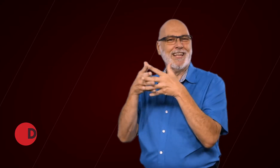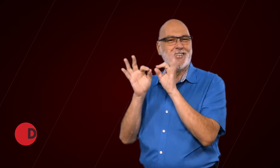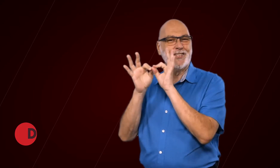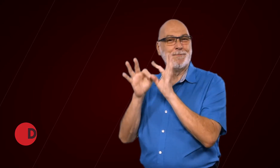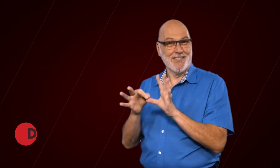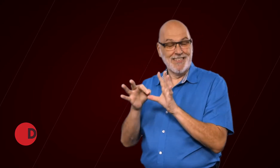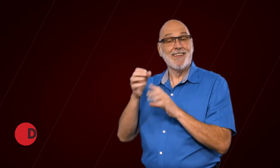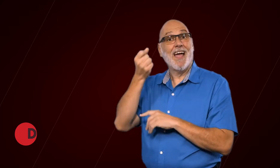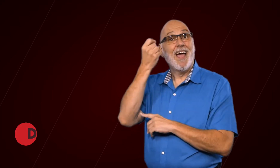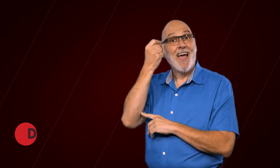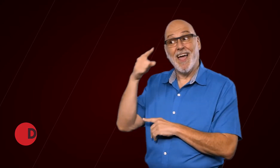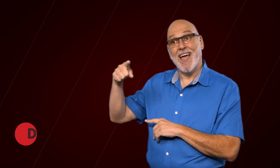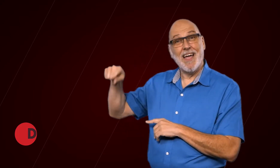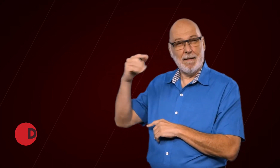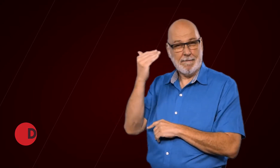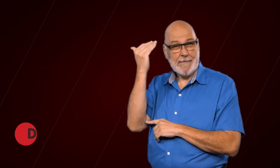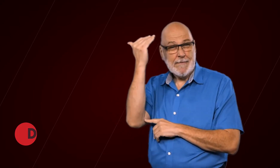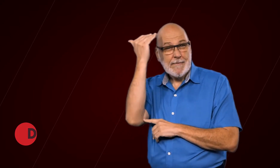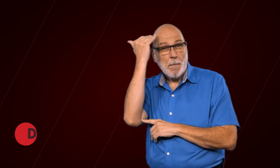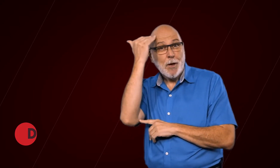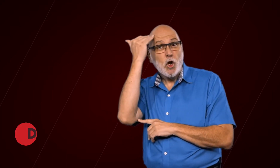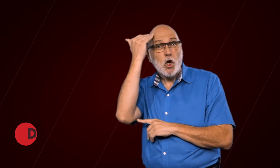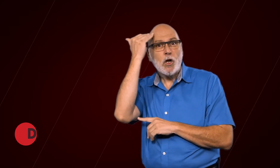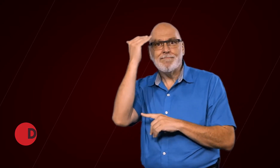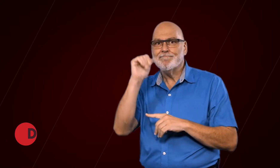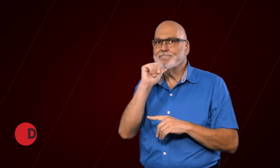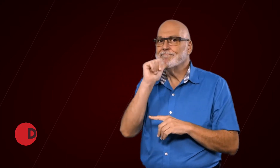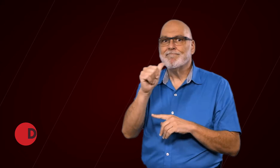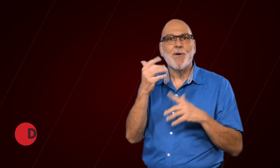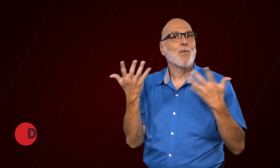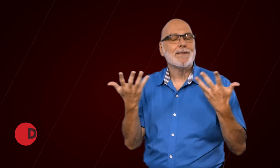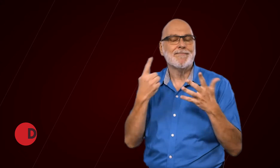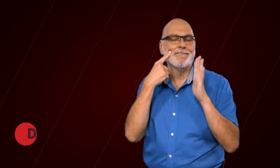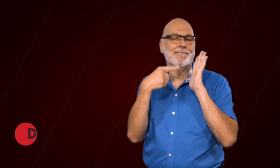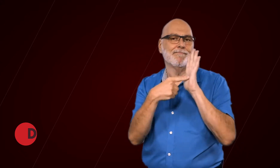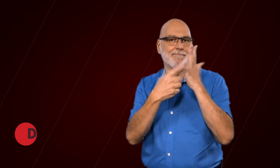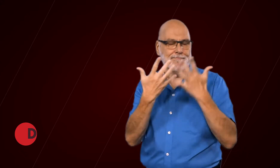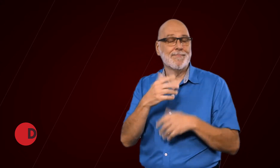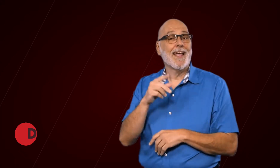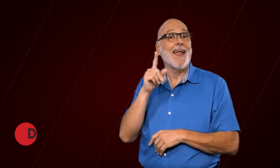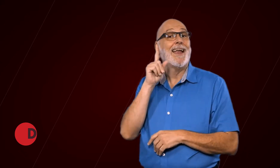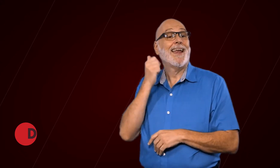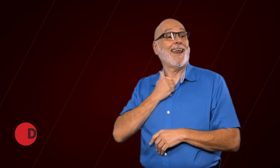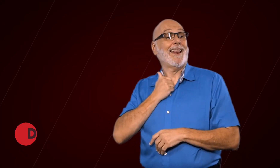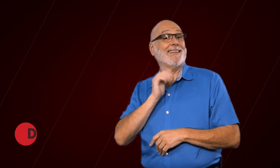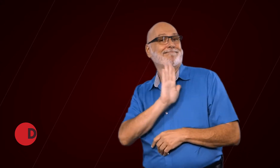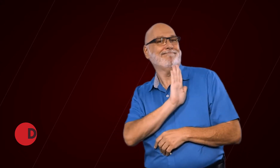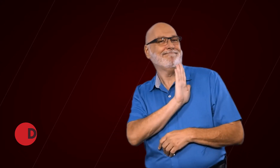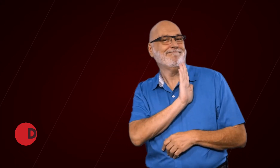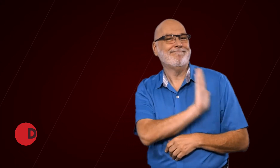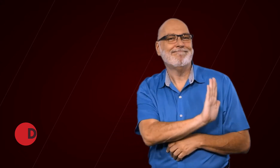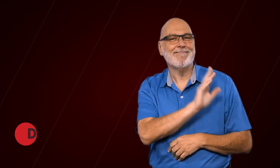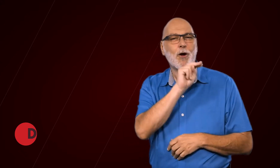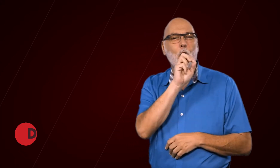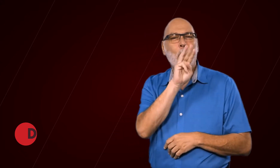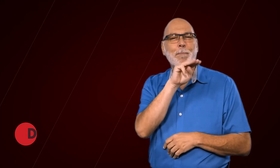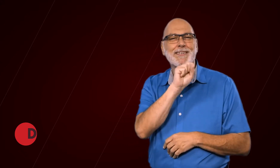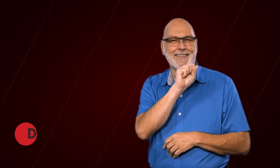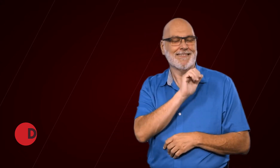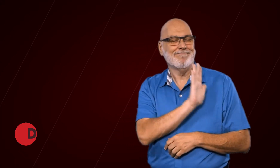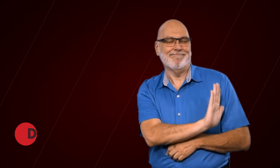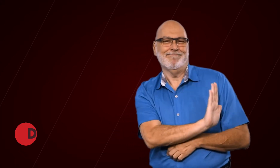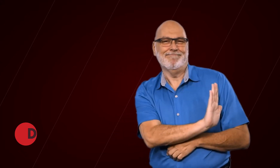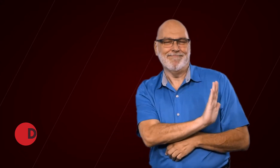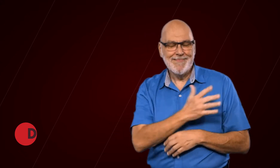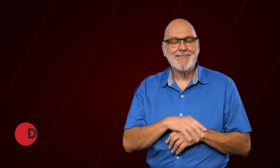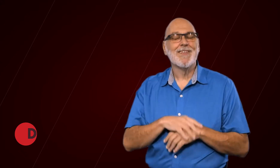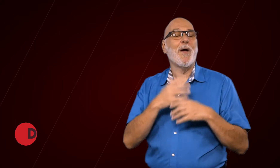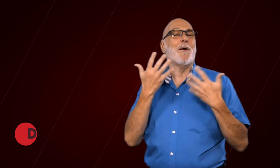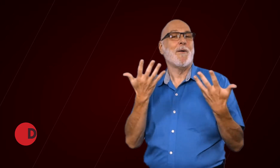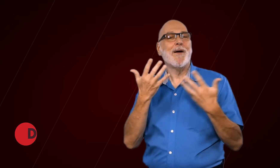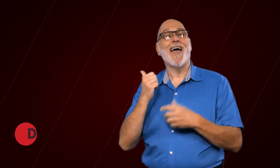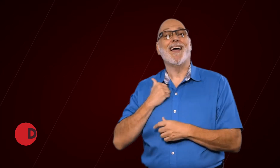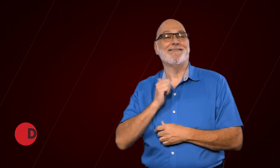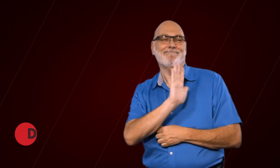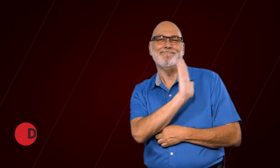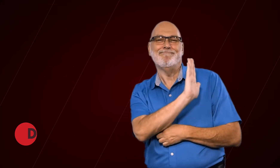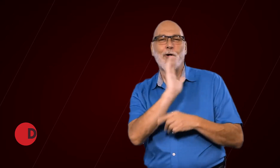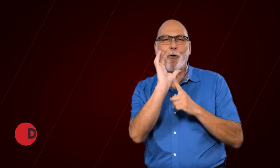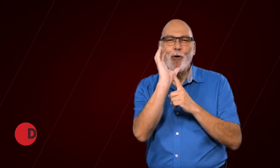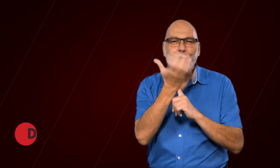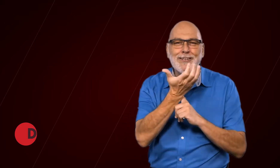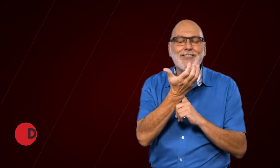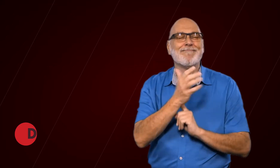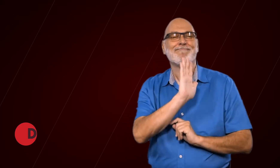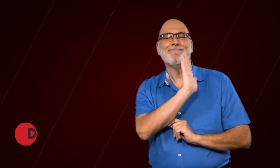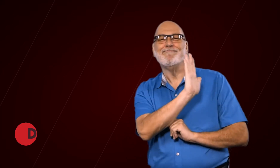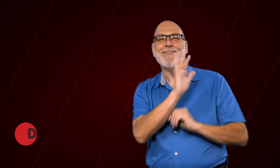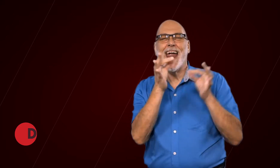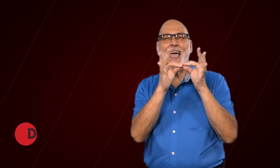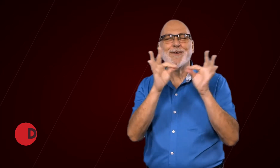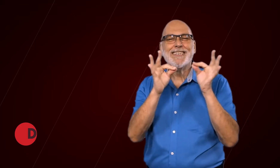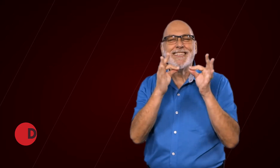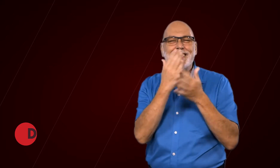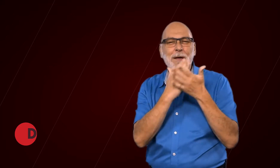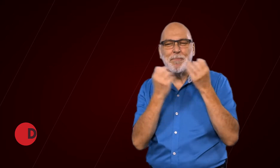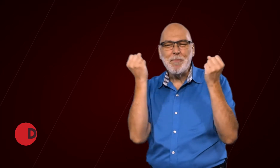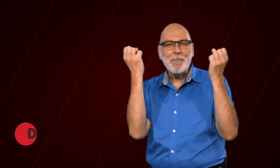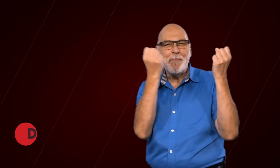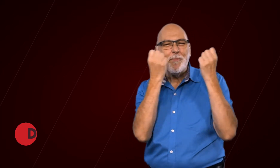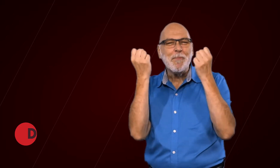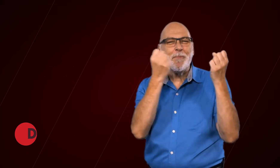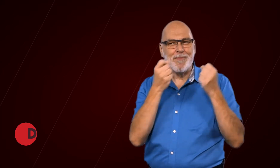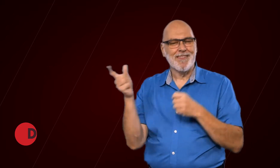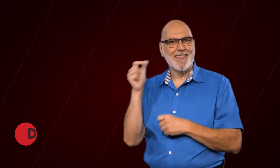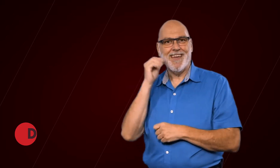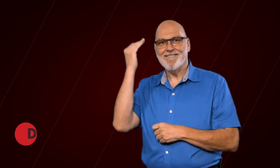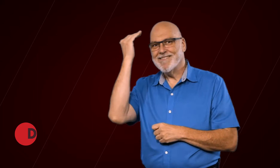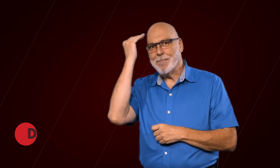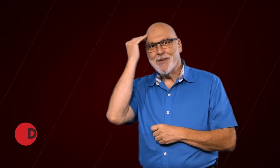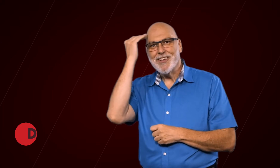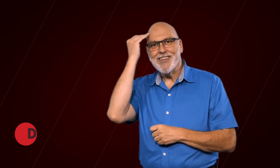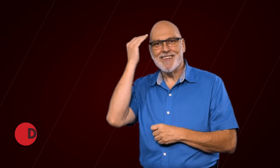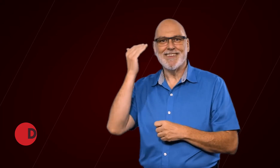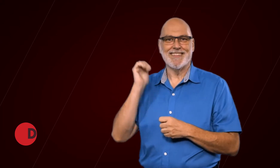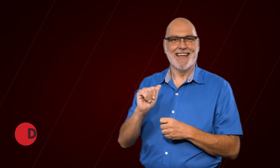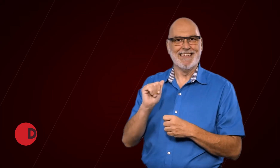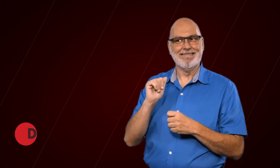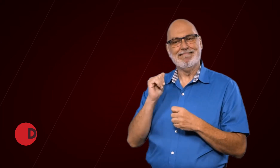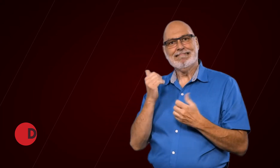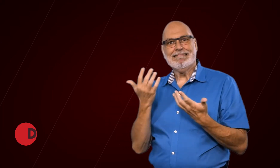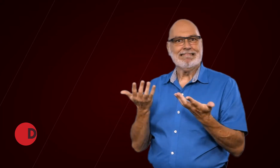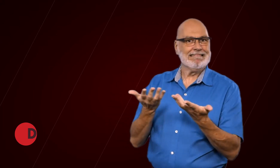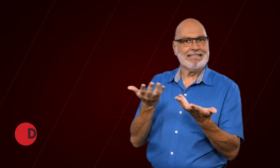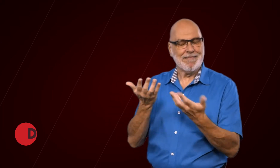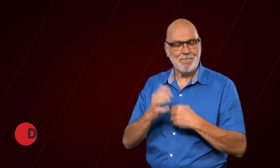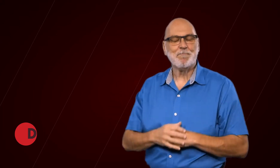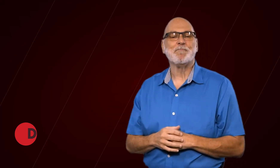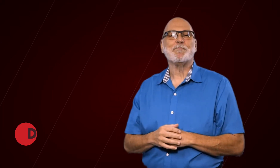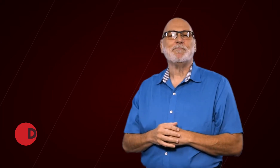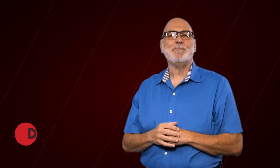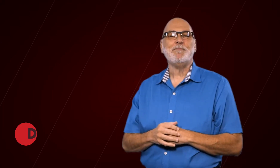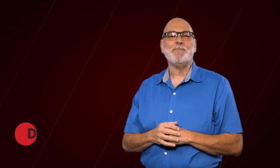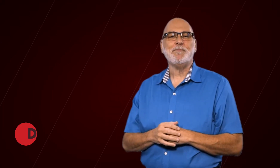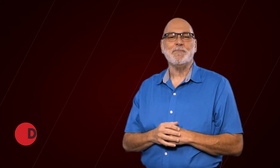who are not familiar with Canadian norms, cultures and language.